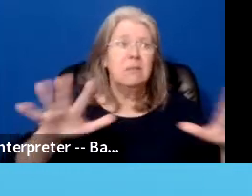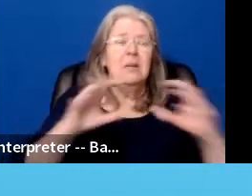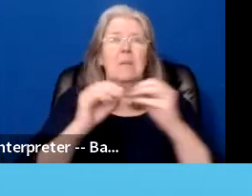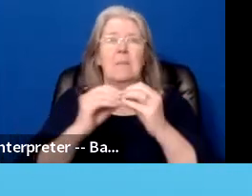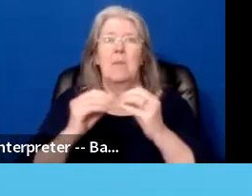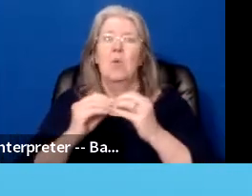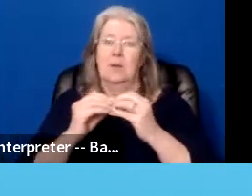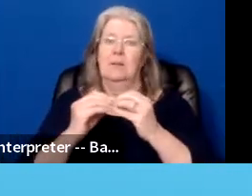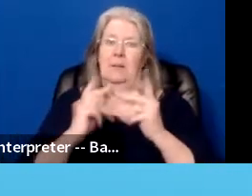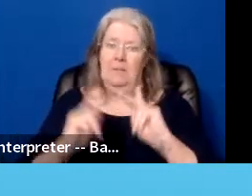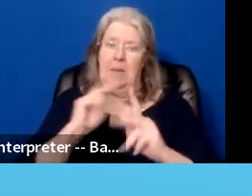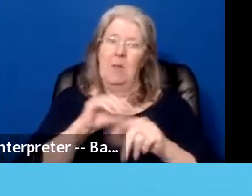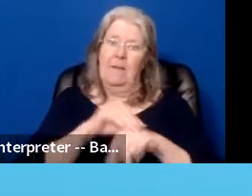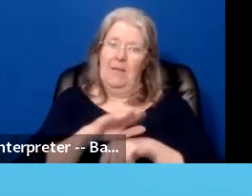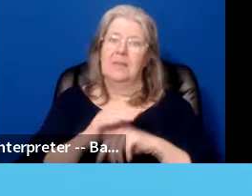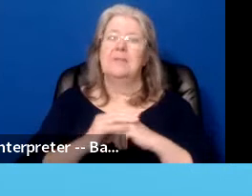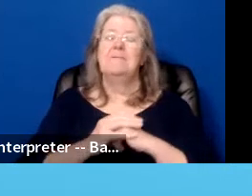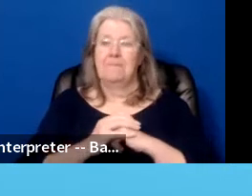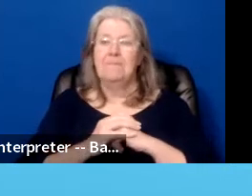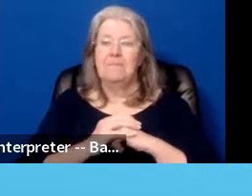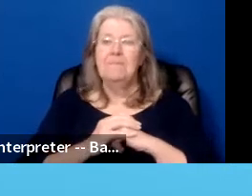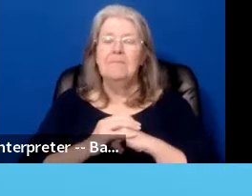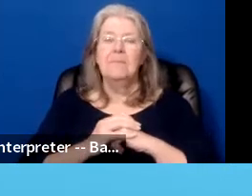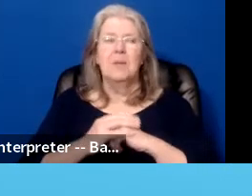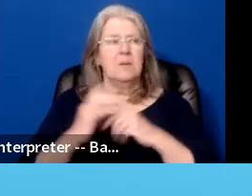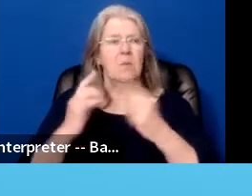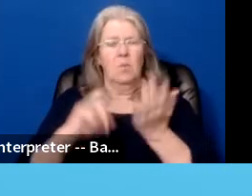So what does that mean for all of you, when you're thinking about why do